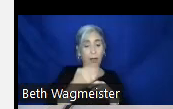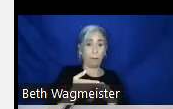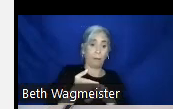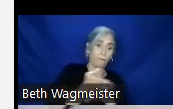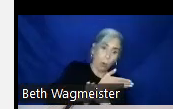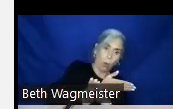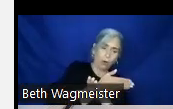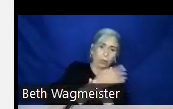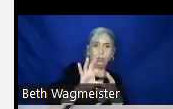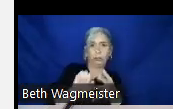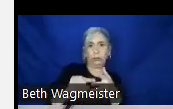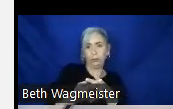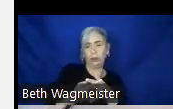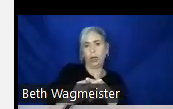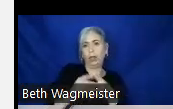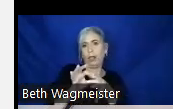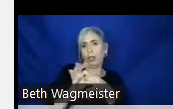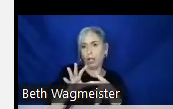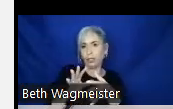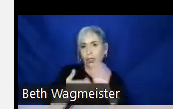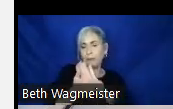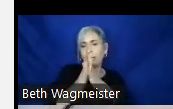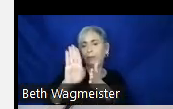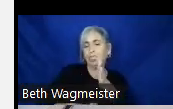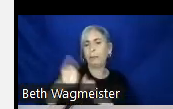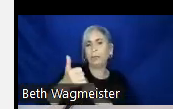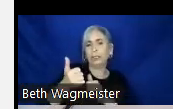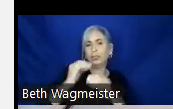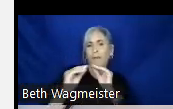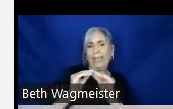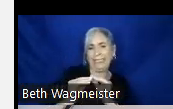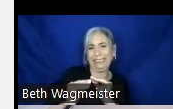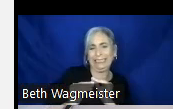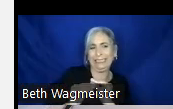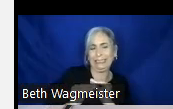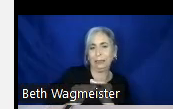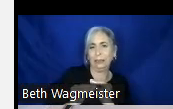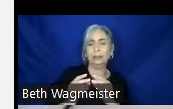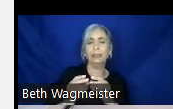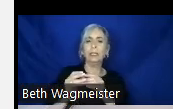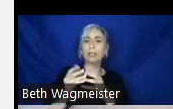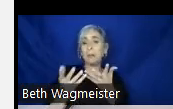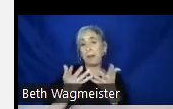before you launch, it is cheaper to fix them. You know, that might sound weird if you are an